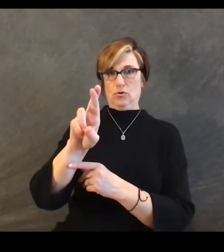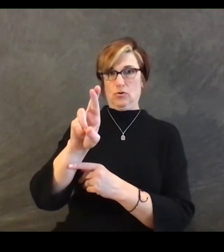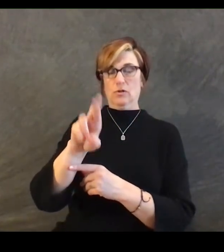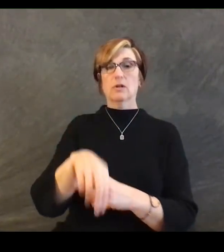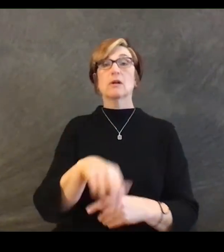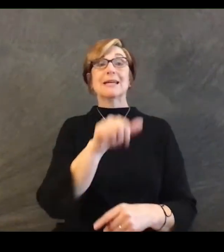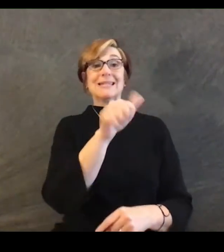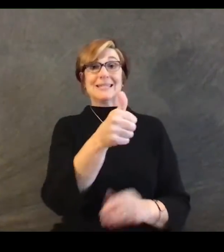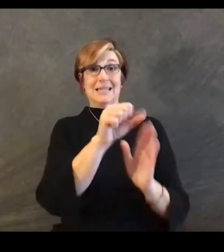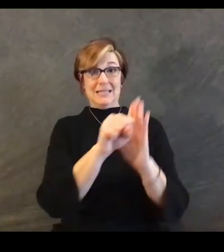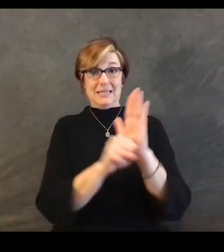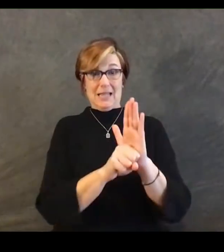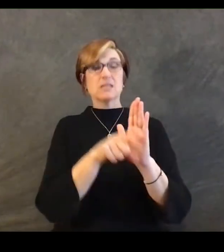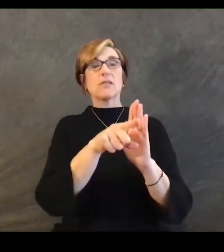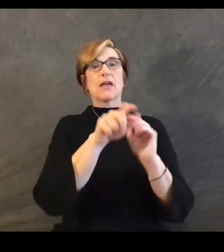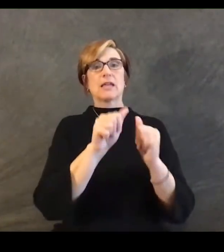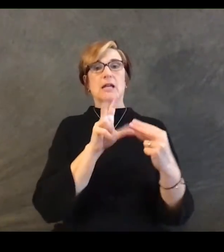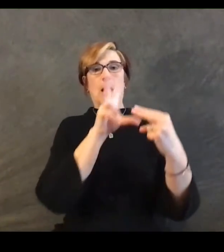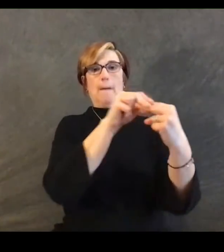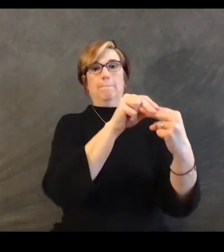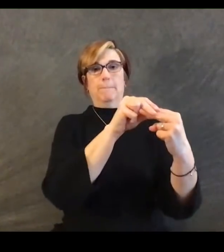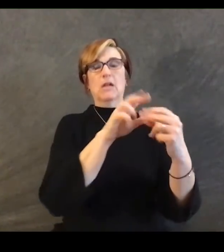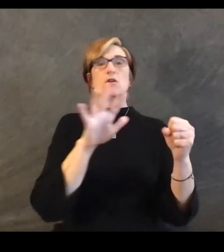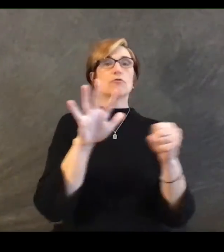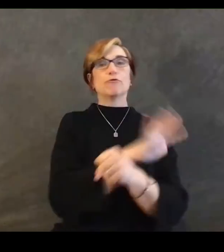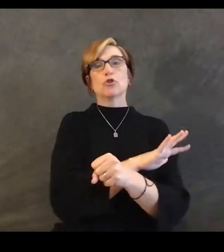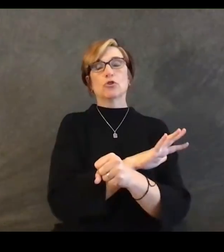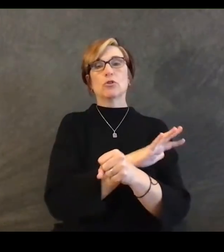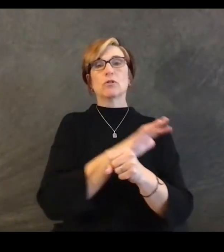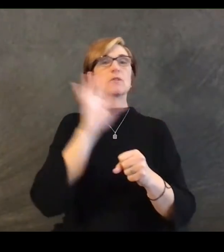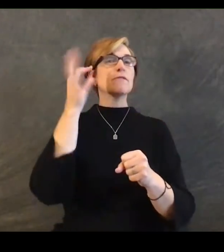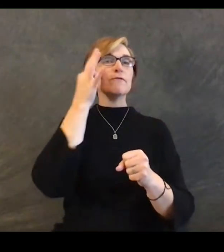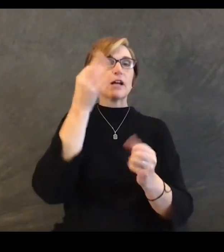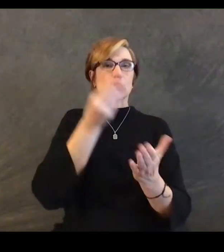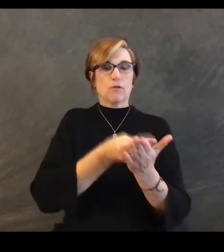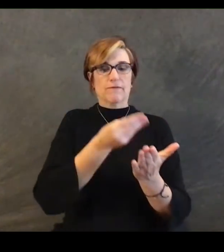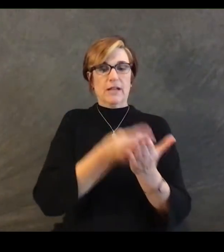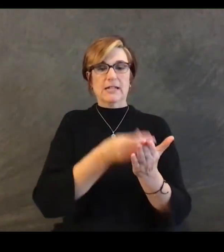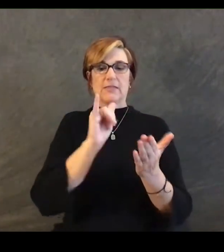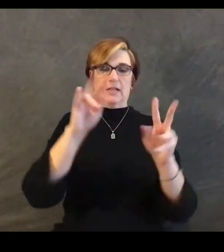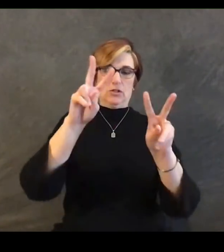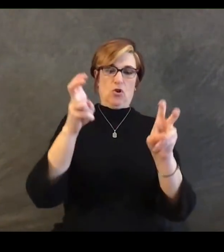funding so-called title 32 funding to pay for their National Guard and as of